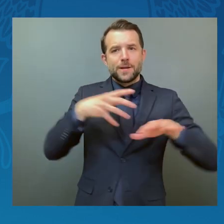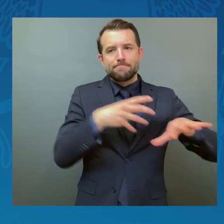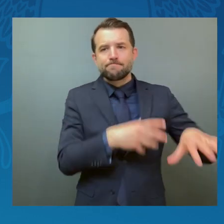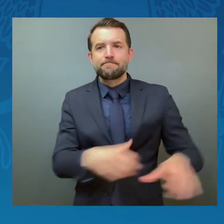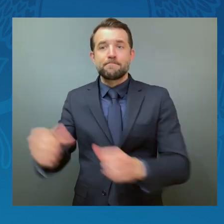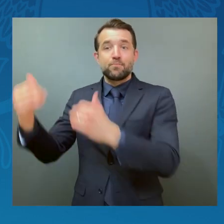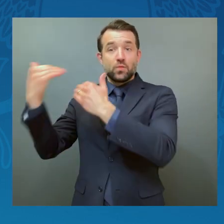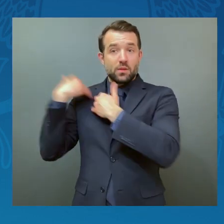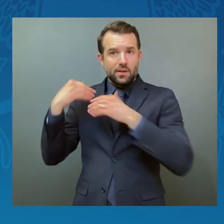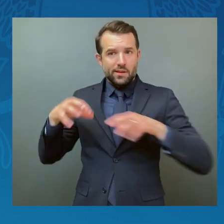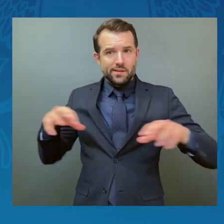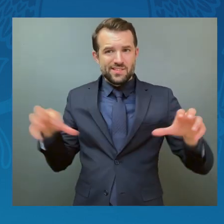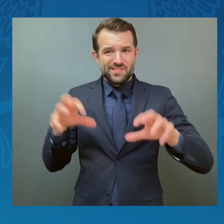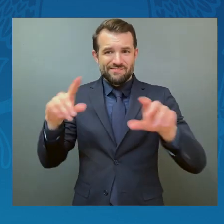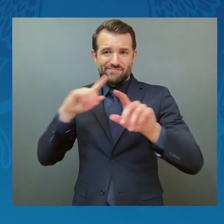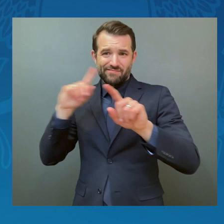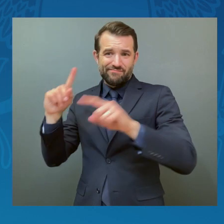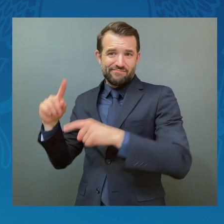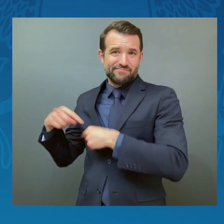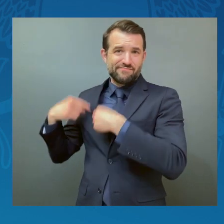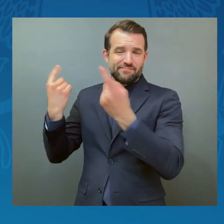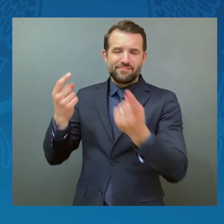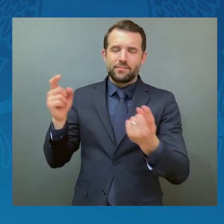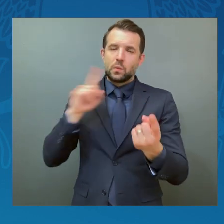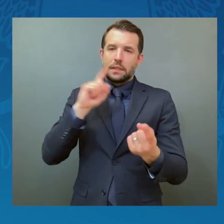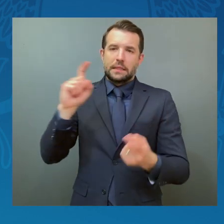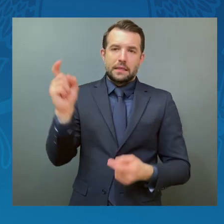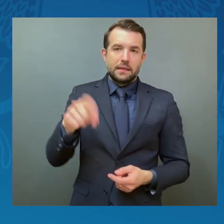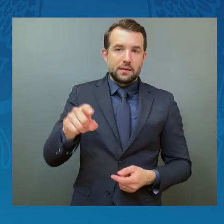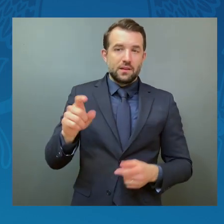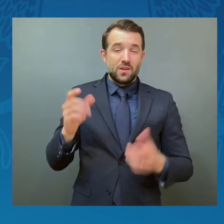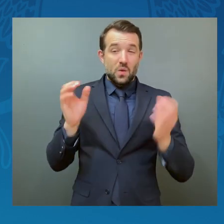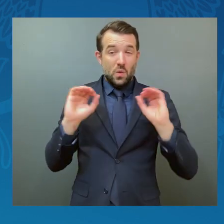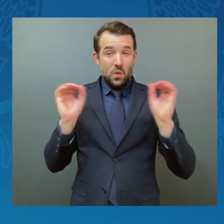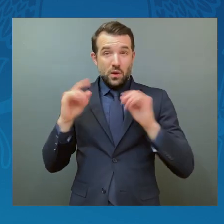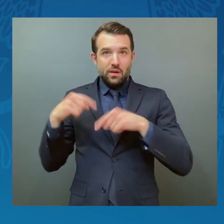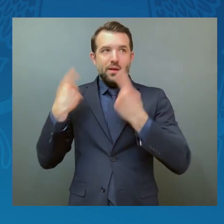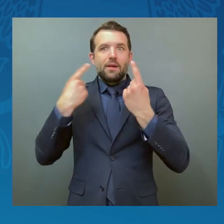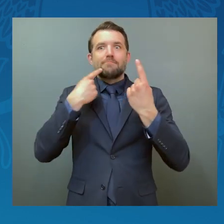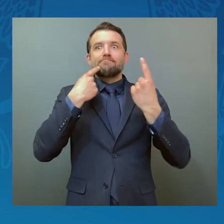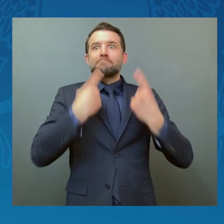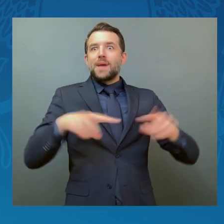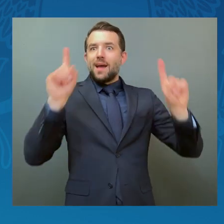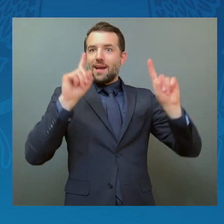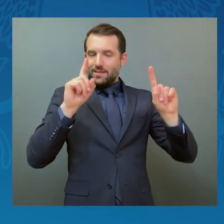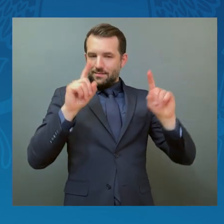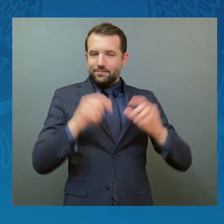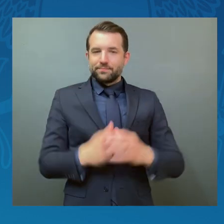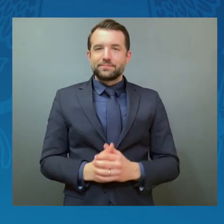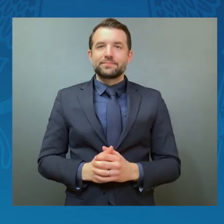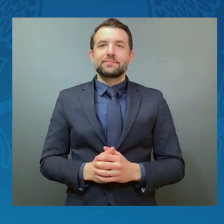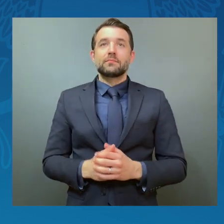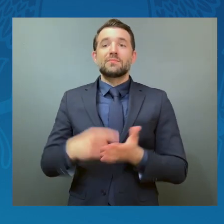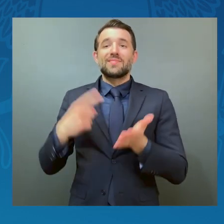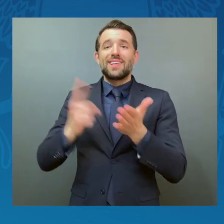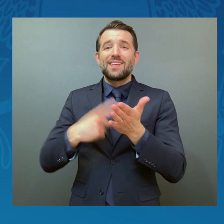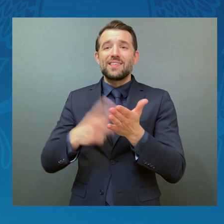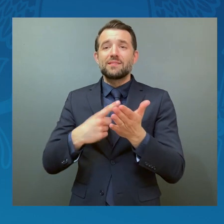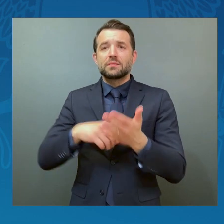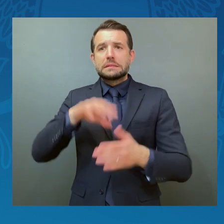for that much needed relief. Sometimes it even deterred them from seeking relief at all, and that's unacceptable.